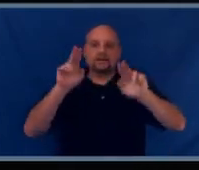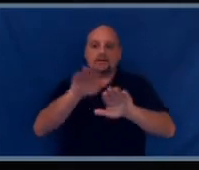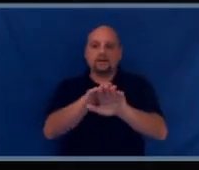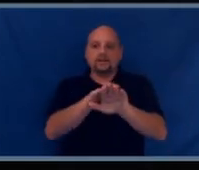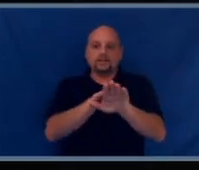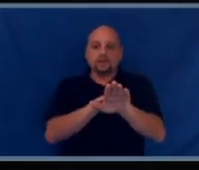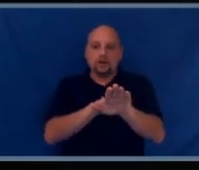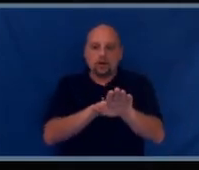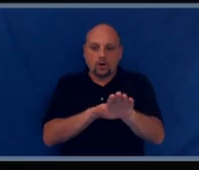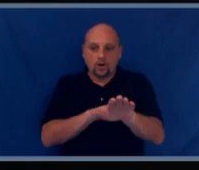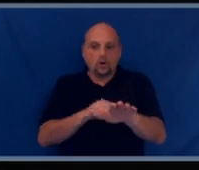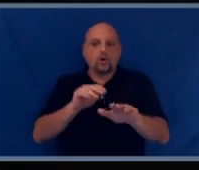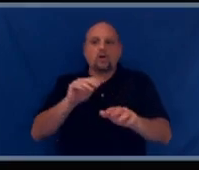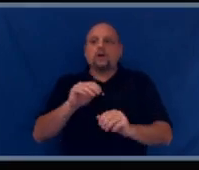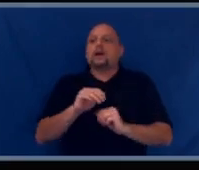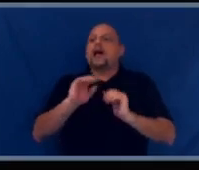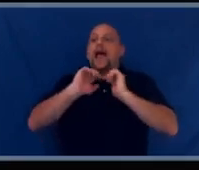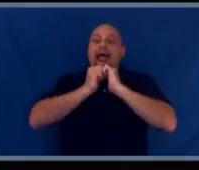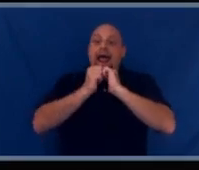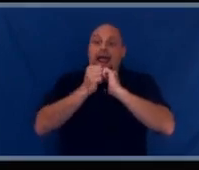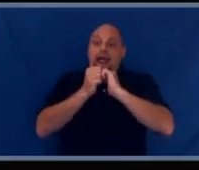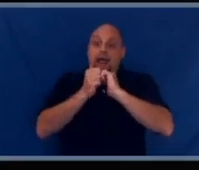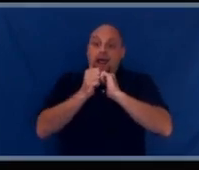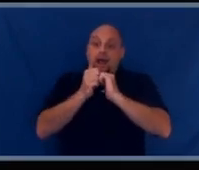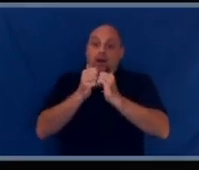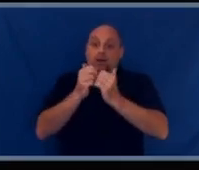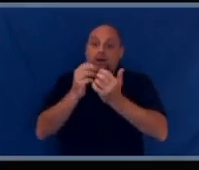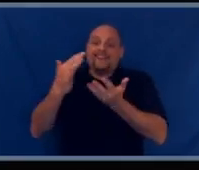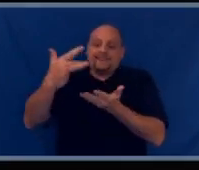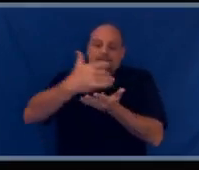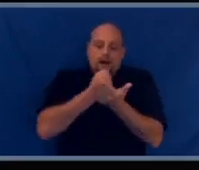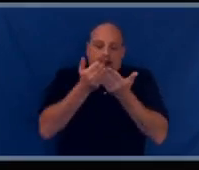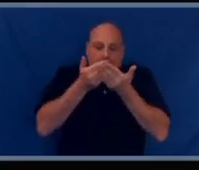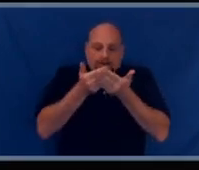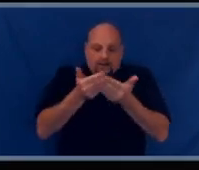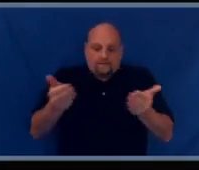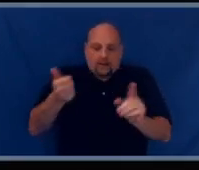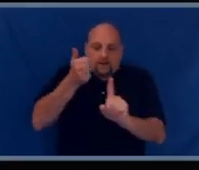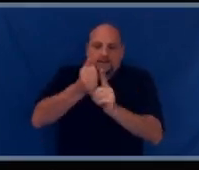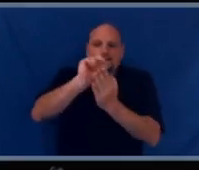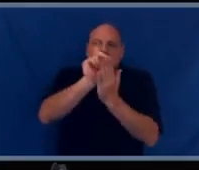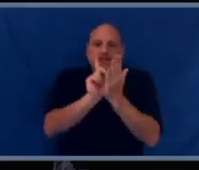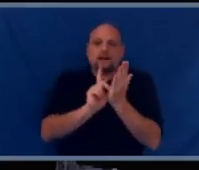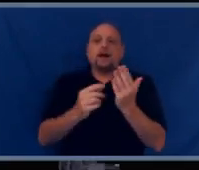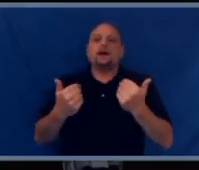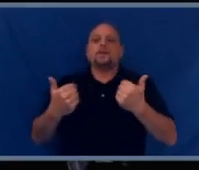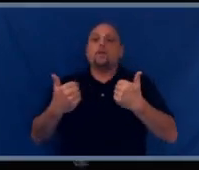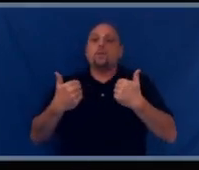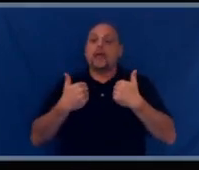AND THE WAY THE COLLECTION DEVICE IS DESIGNED IS BASICALLY